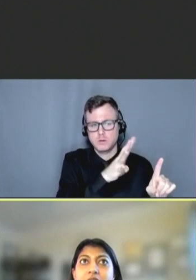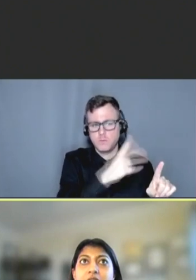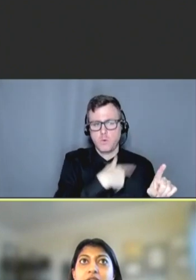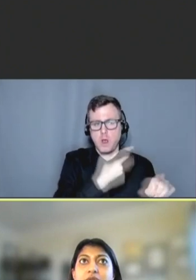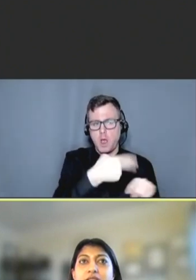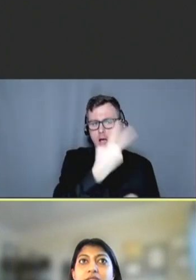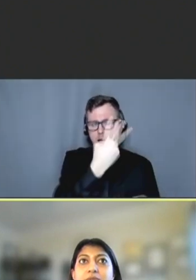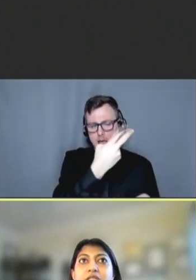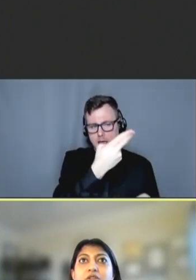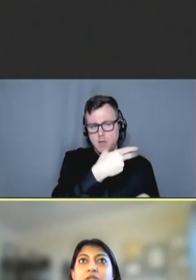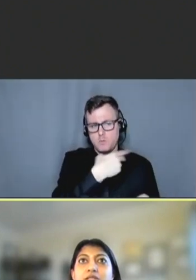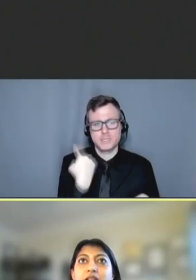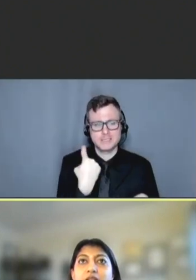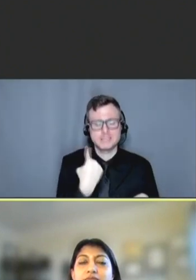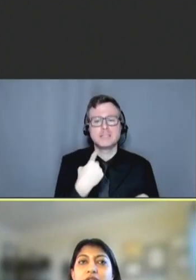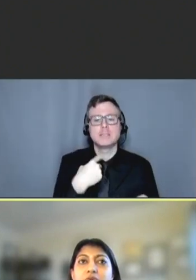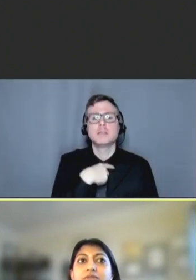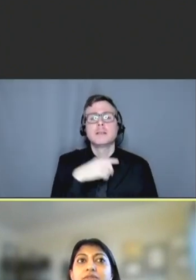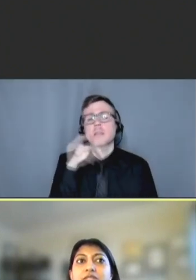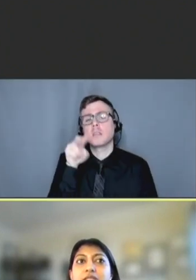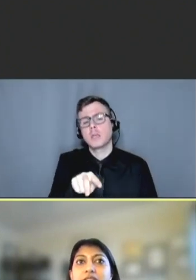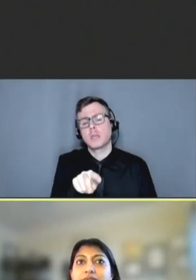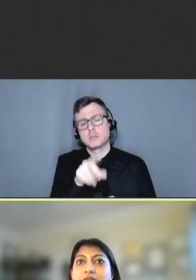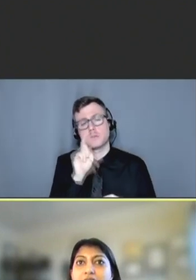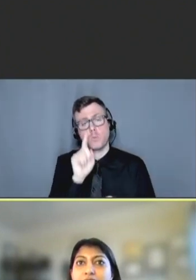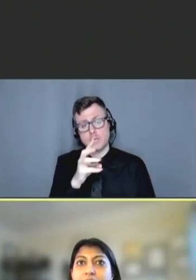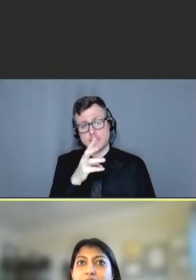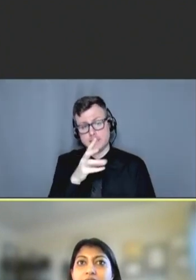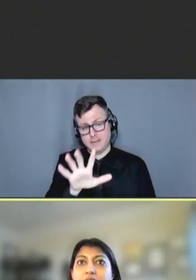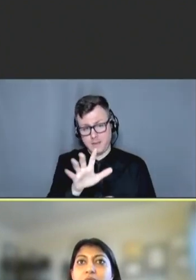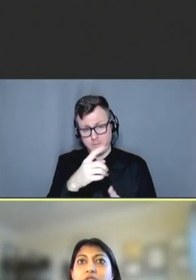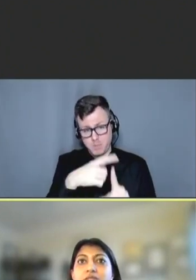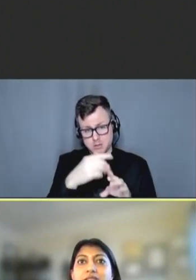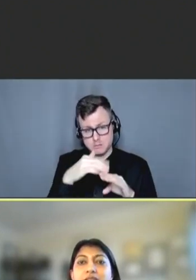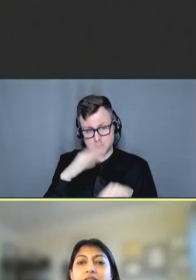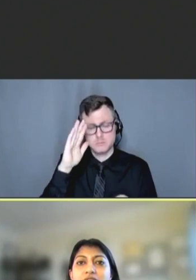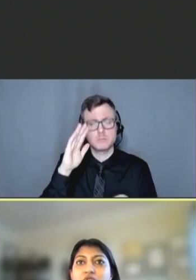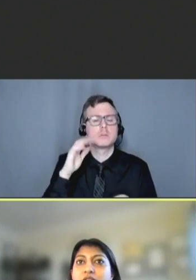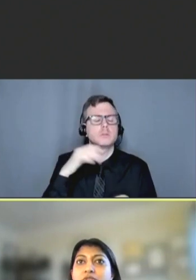So, this particular slide view is for the 65-plus and what you're seeing is general